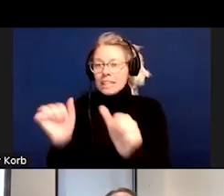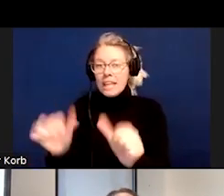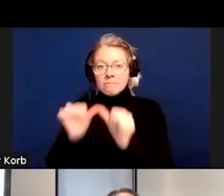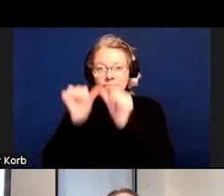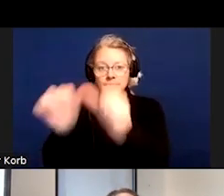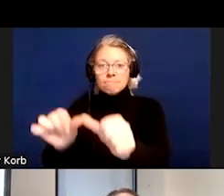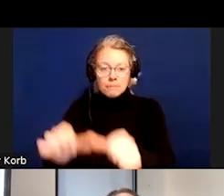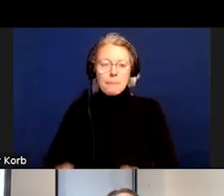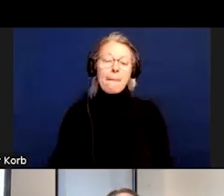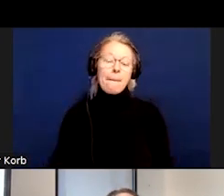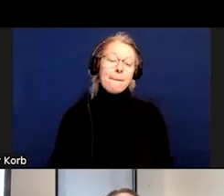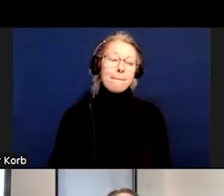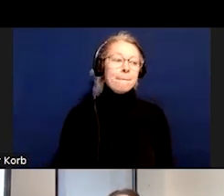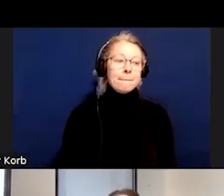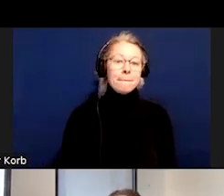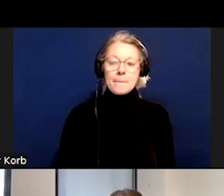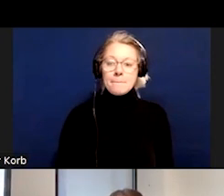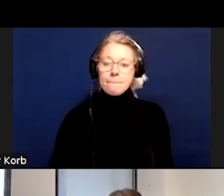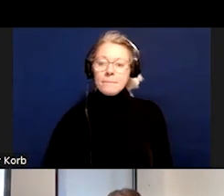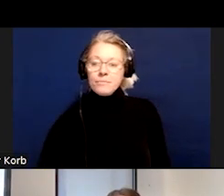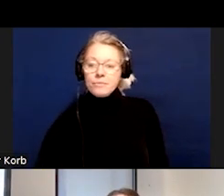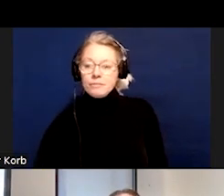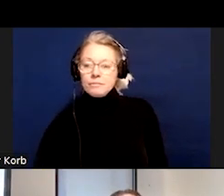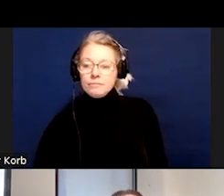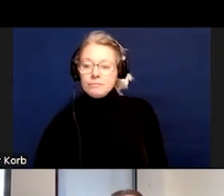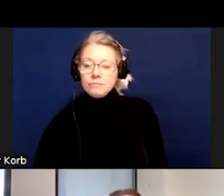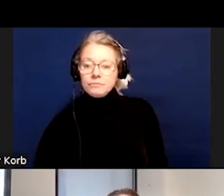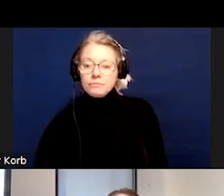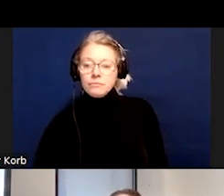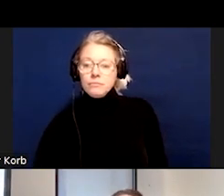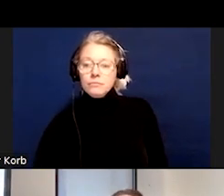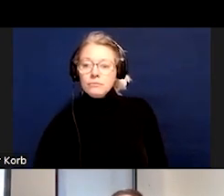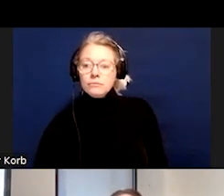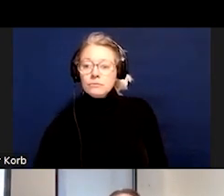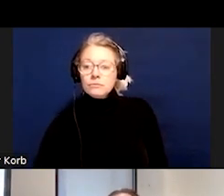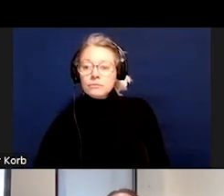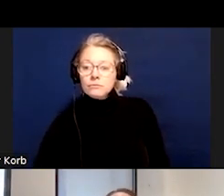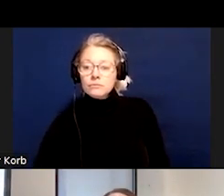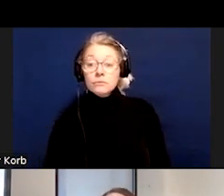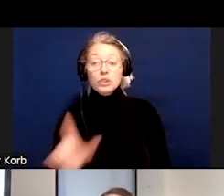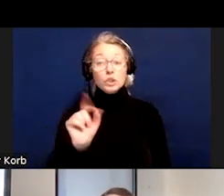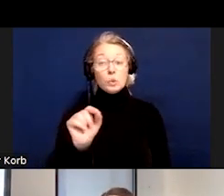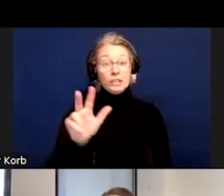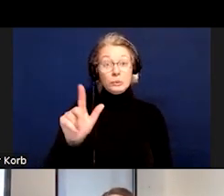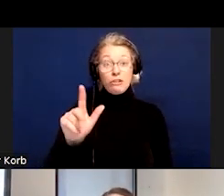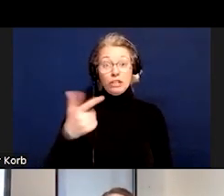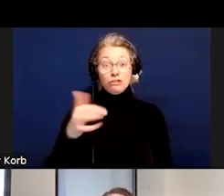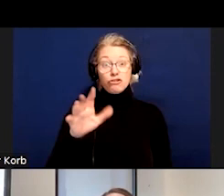You'll note the 2023 grant programs have not shifted significantly, and this is by design.